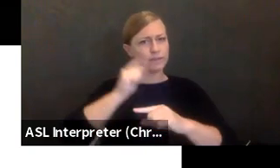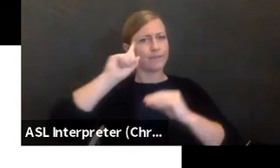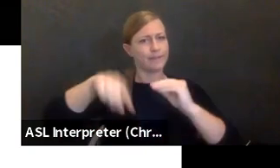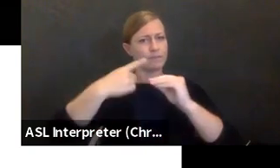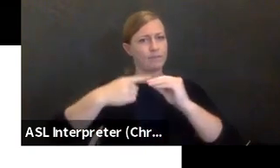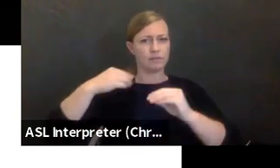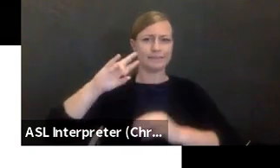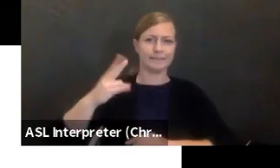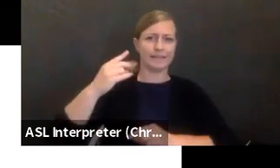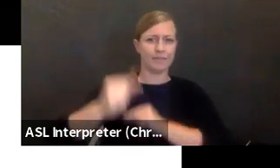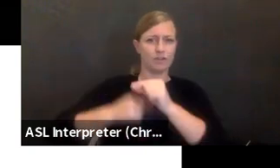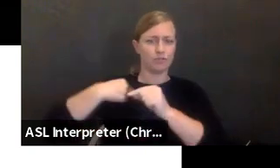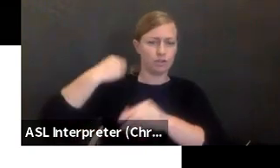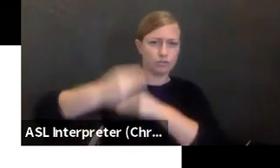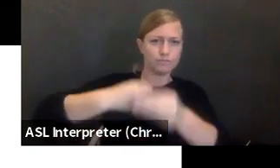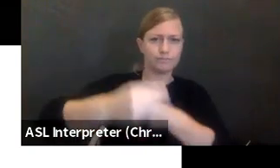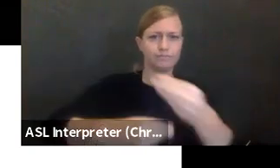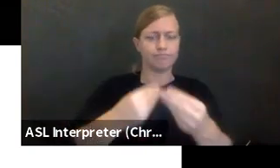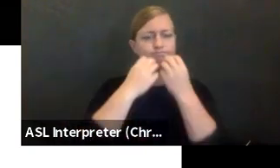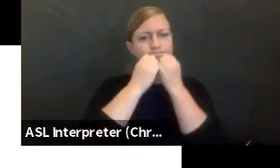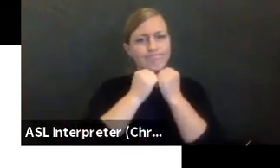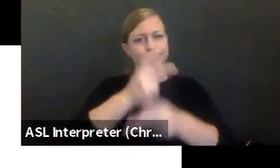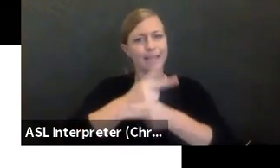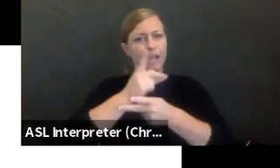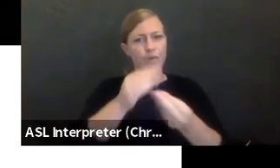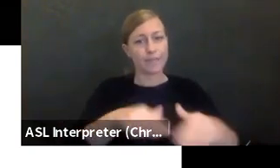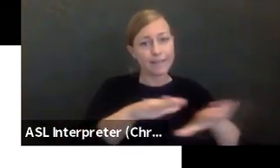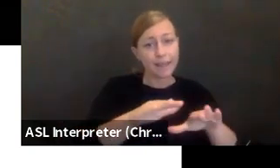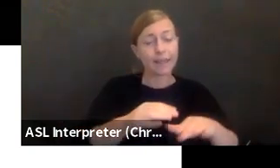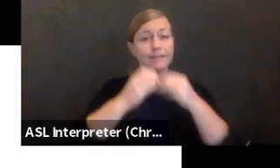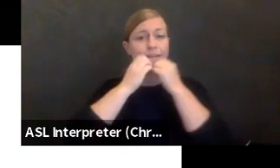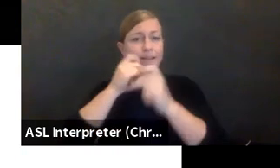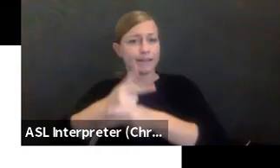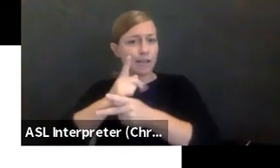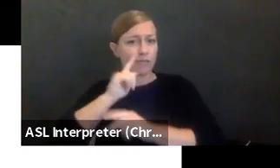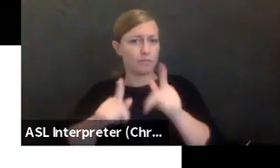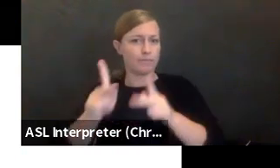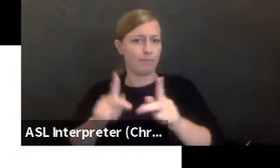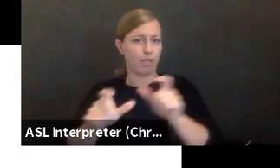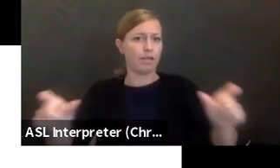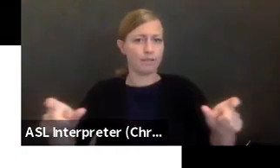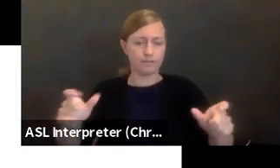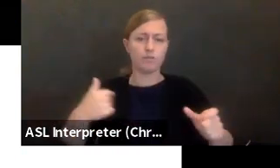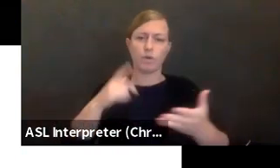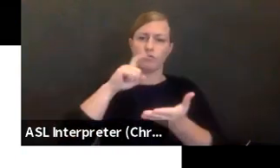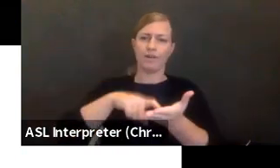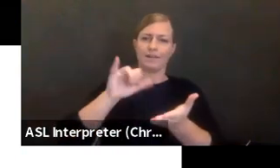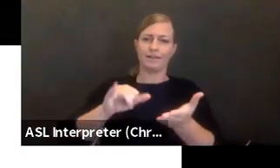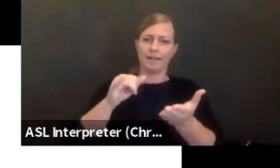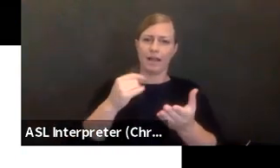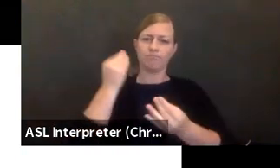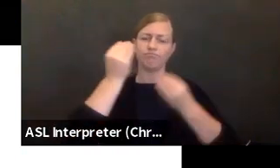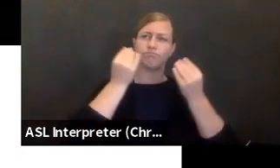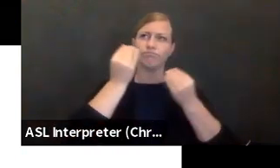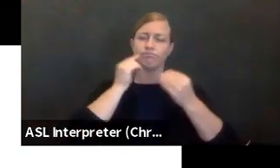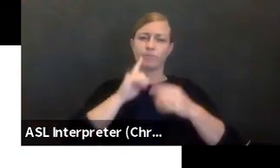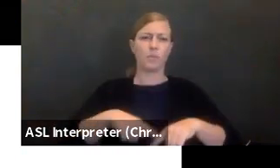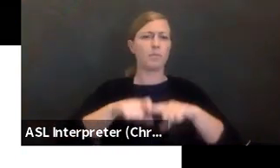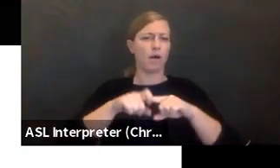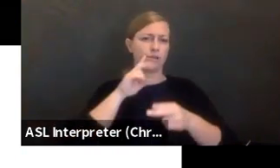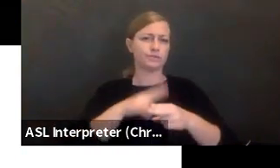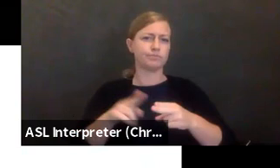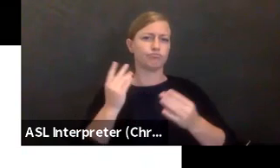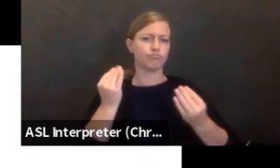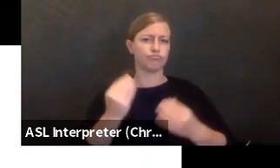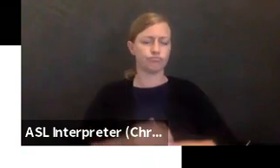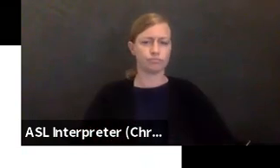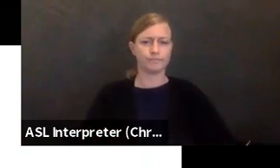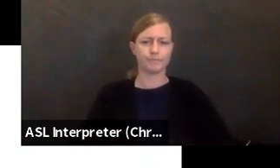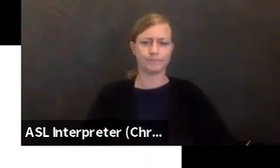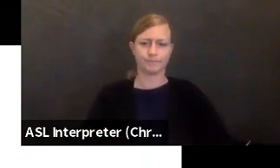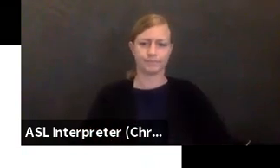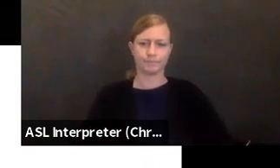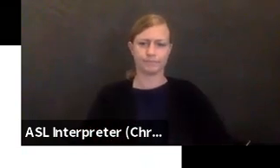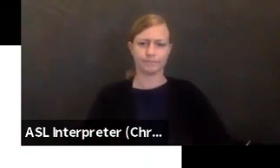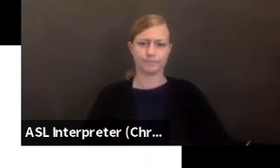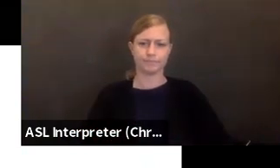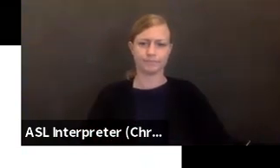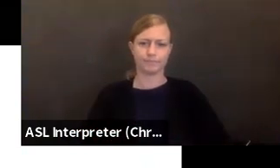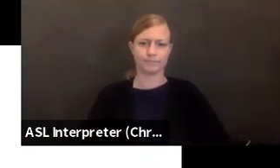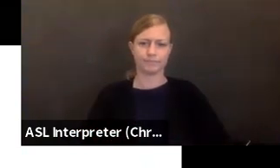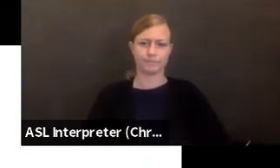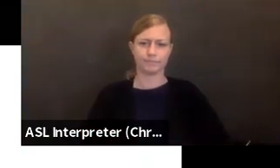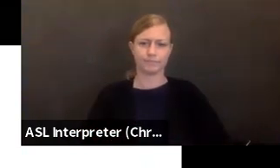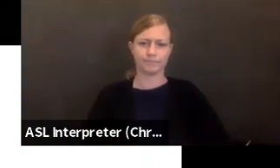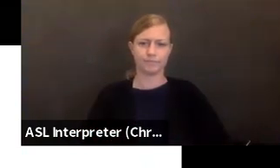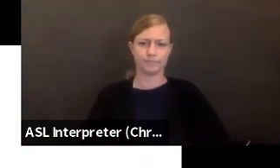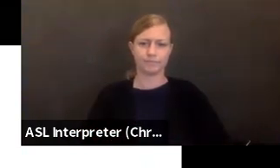in the traditional homelands of Washington tribal relations,